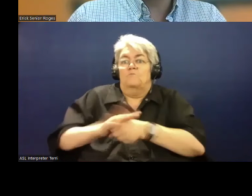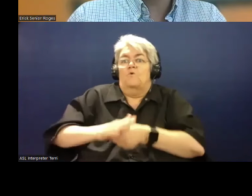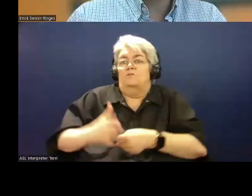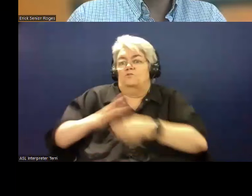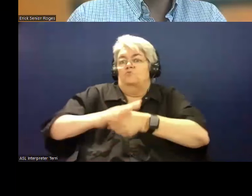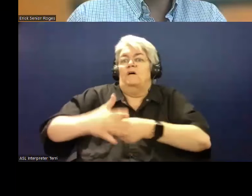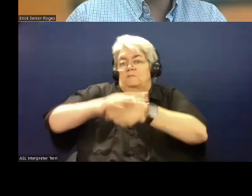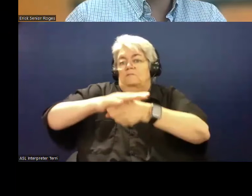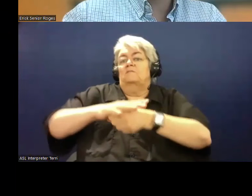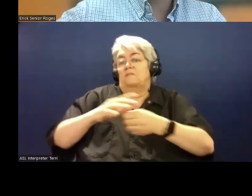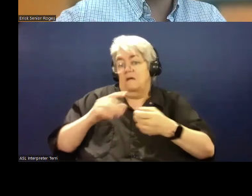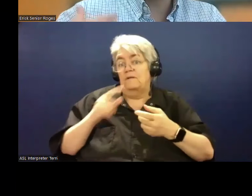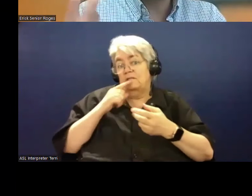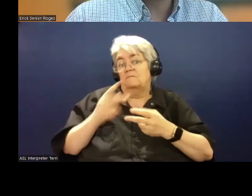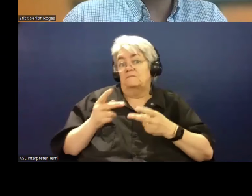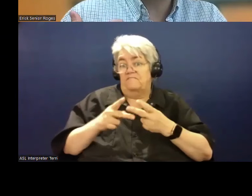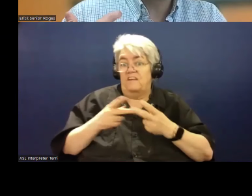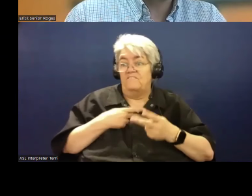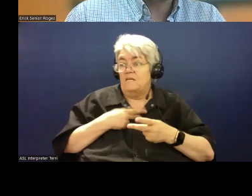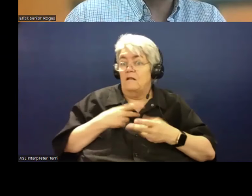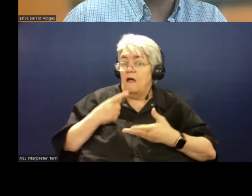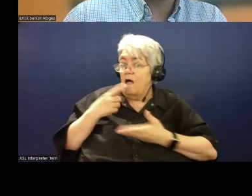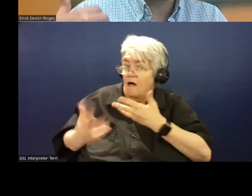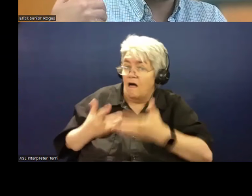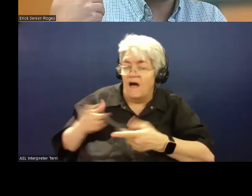AT RISK IF THEY FEEL LIKE THEY ARE NOT MEETING THE NEEDS OF